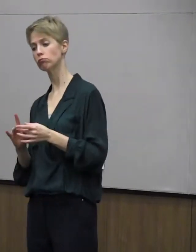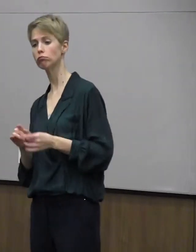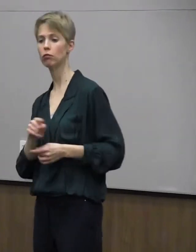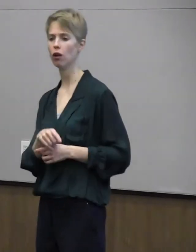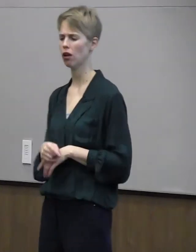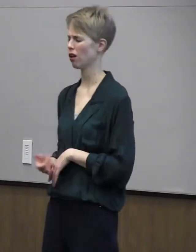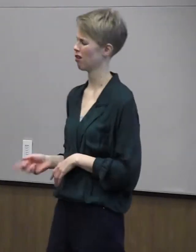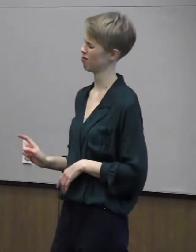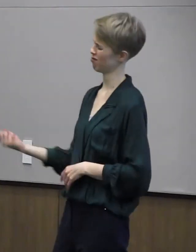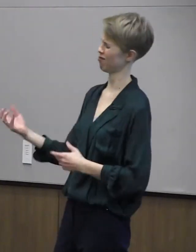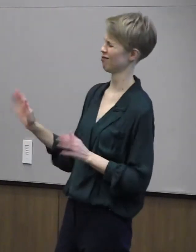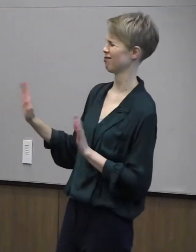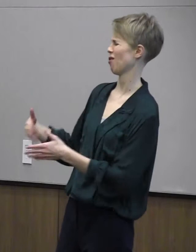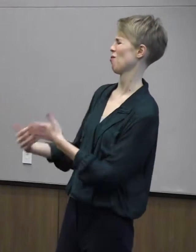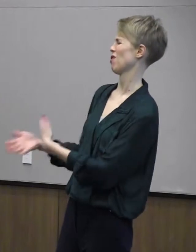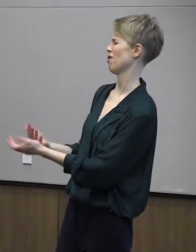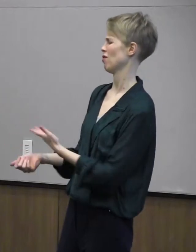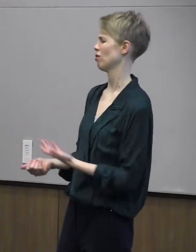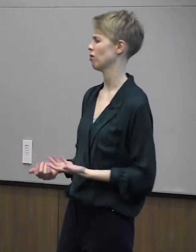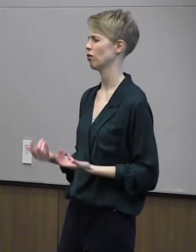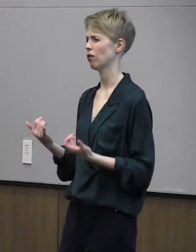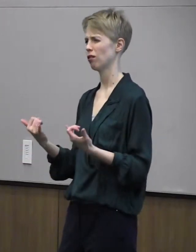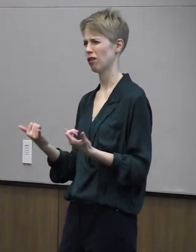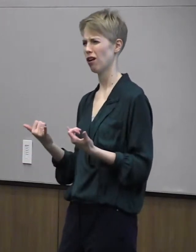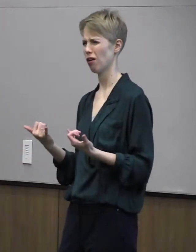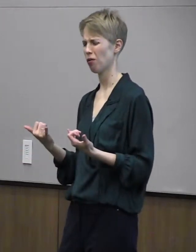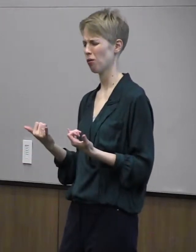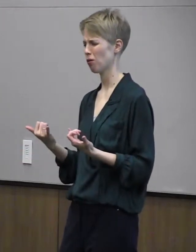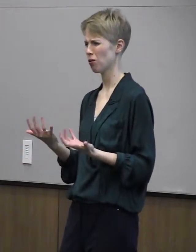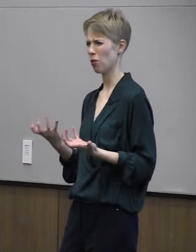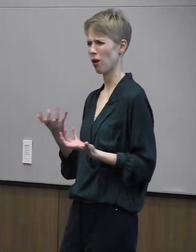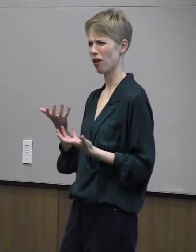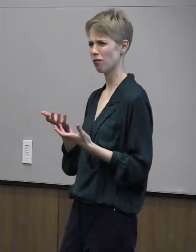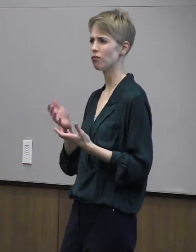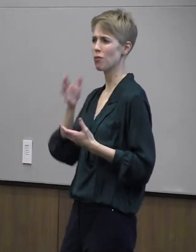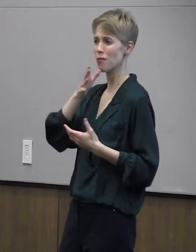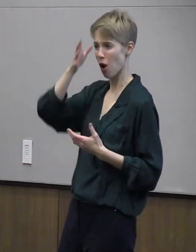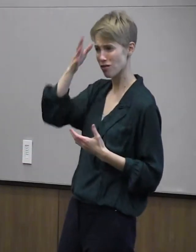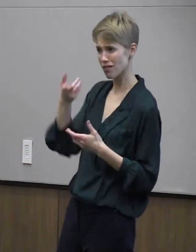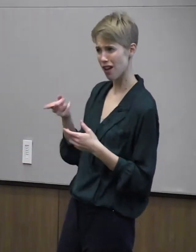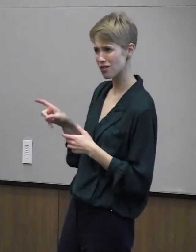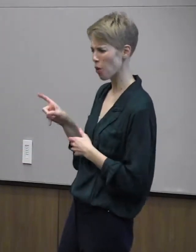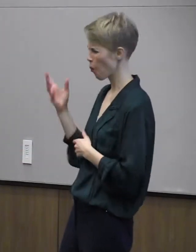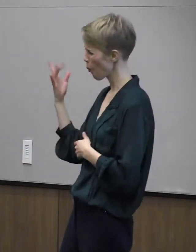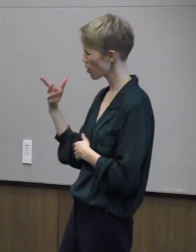question why are they always out? Why do they like every house better than their